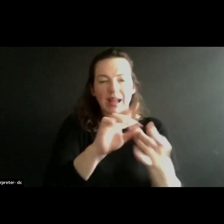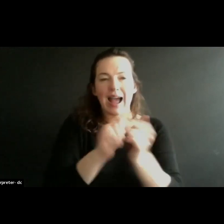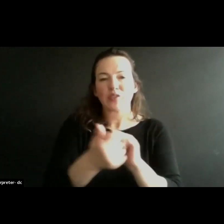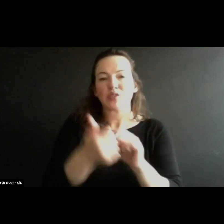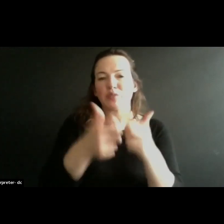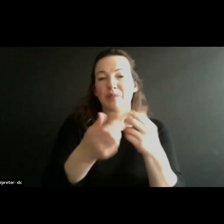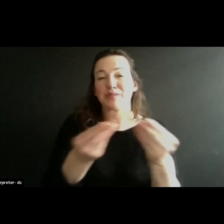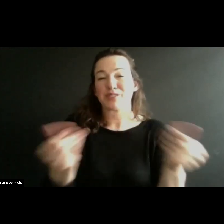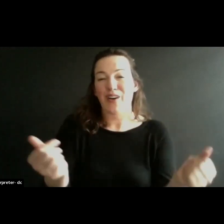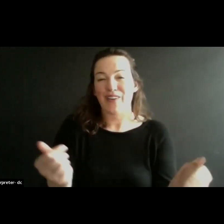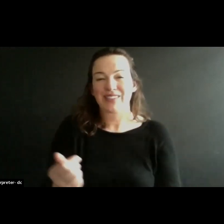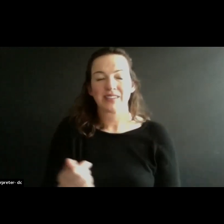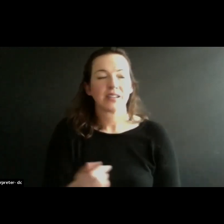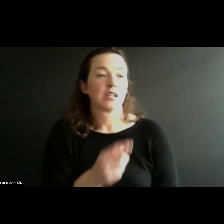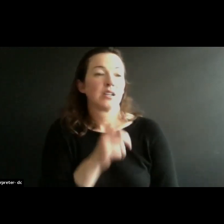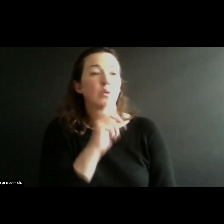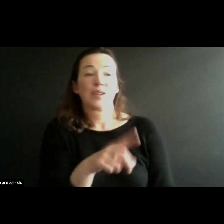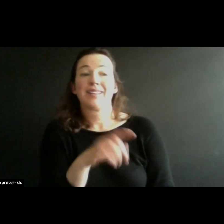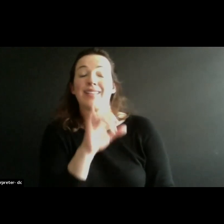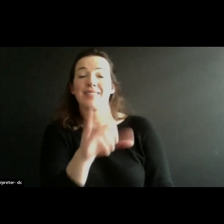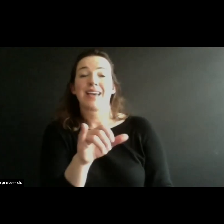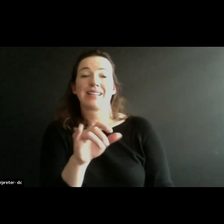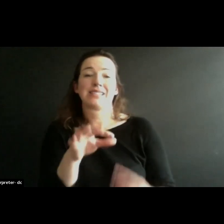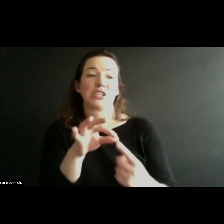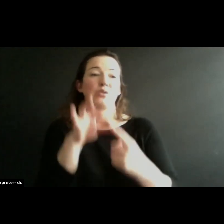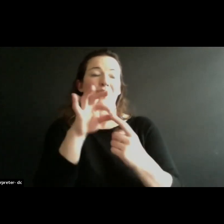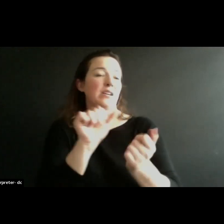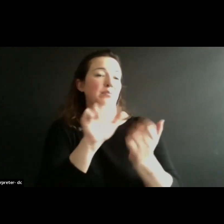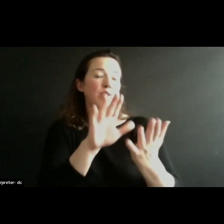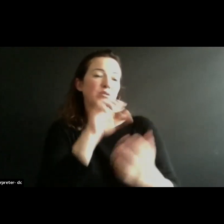problem. No, that's a really really unique approach and love hearing about that. So,